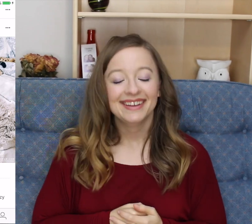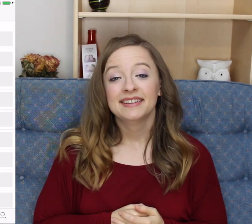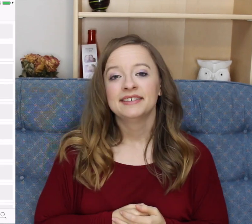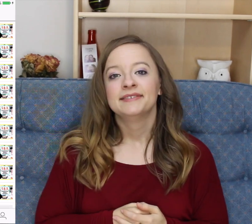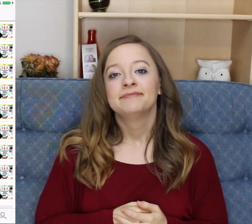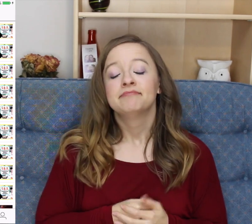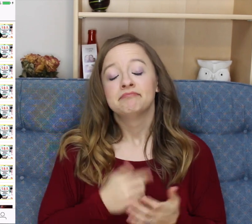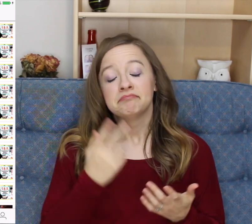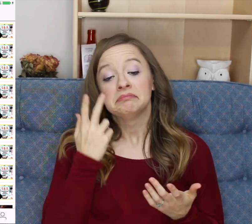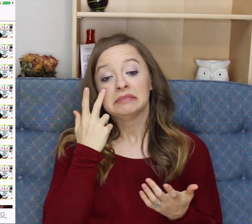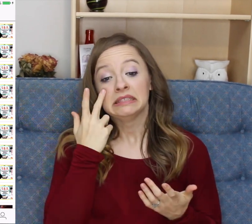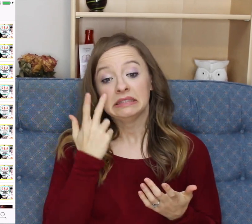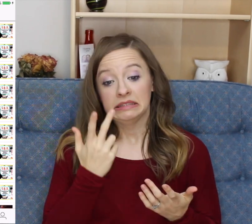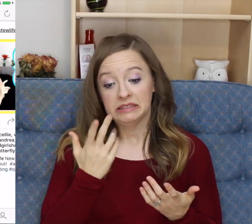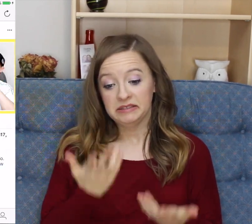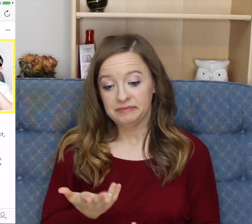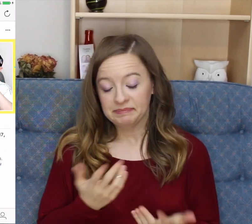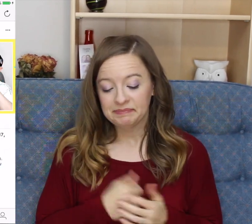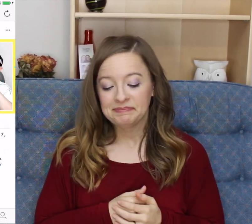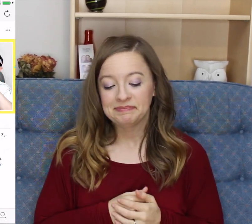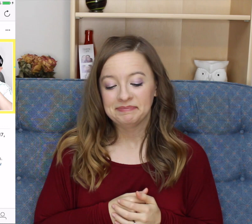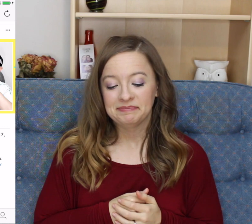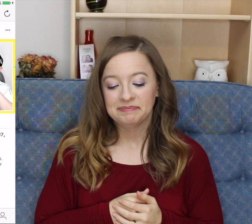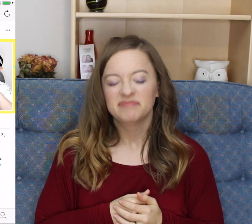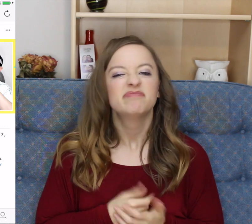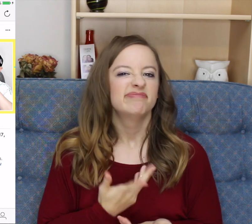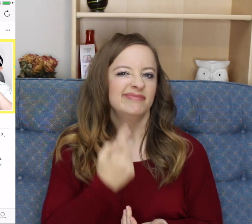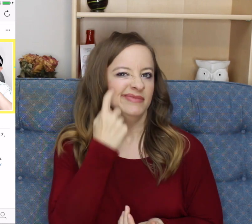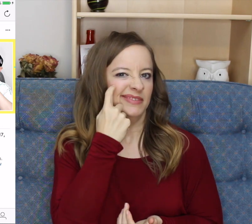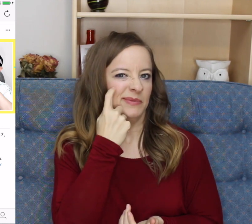As you can see,